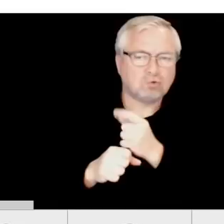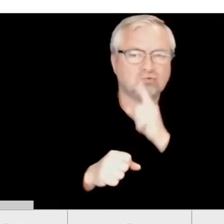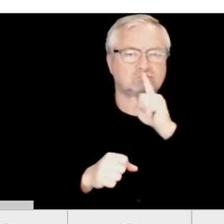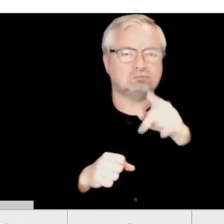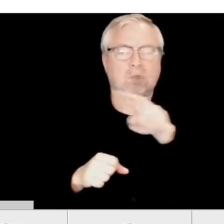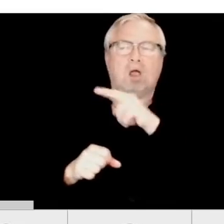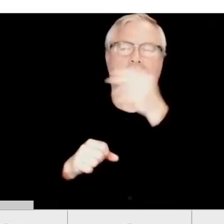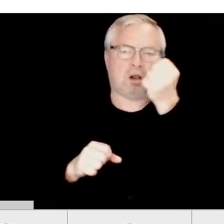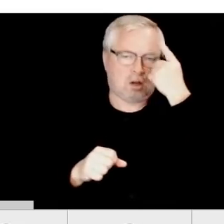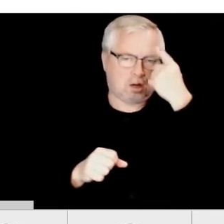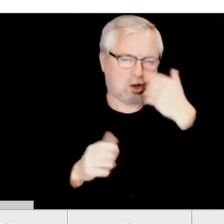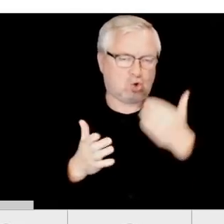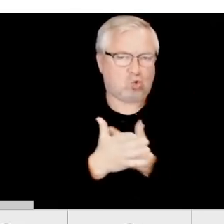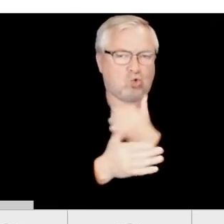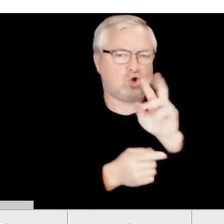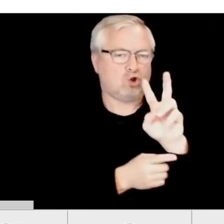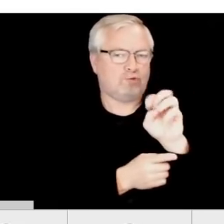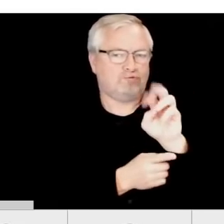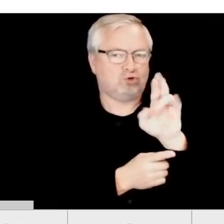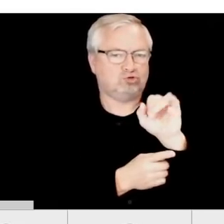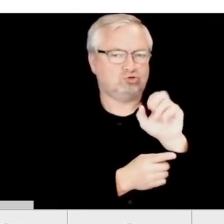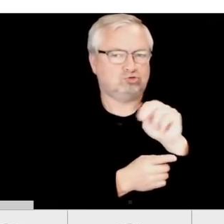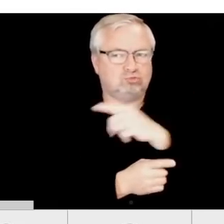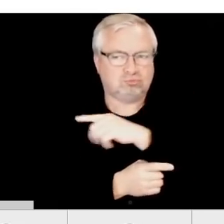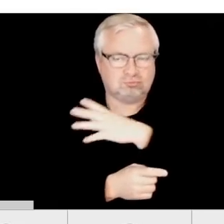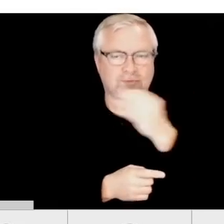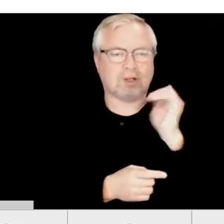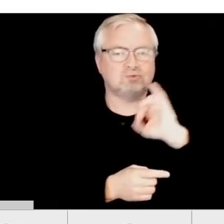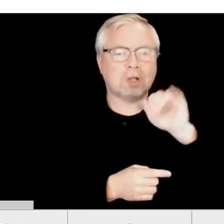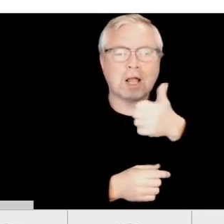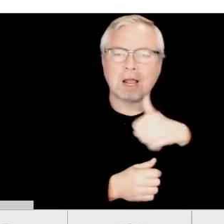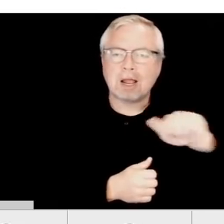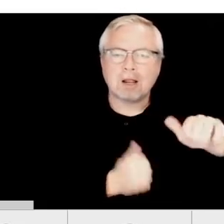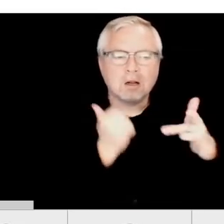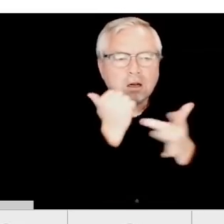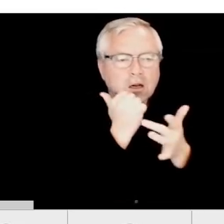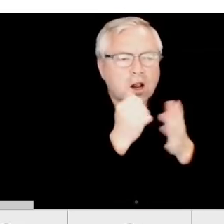technical discussion underlying data reference to parameter values and the